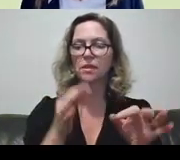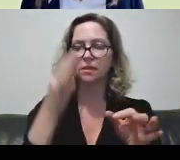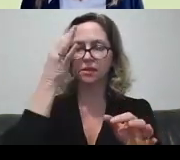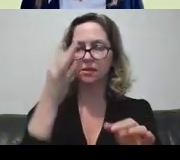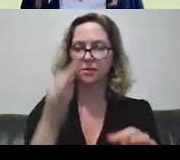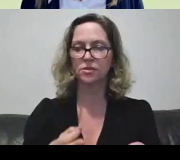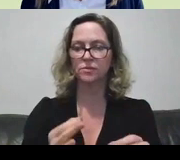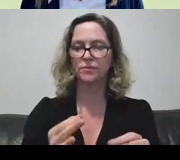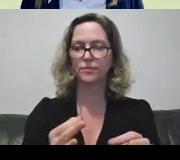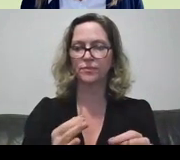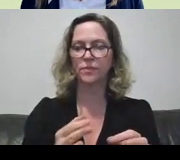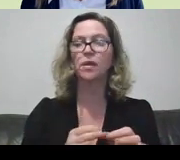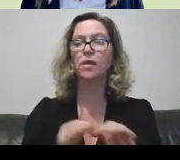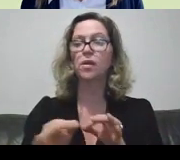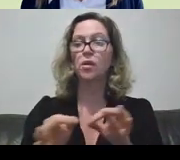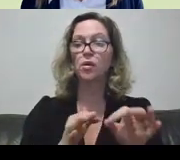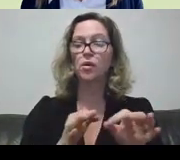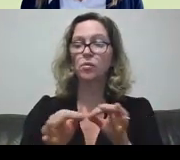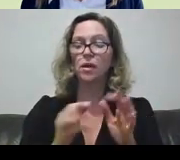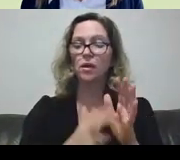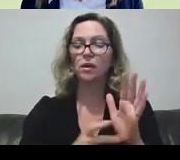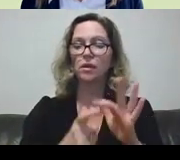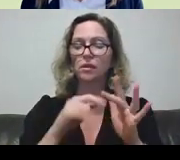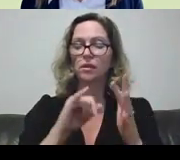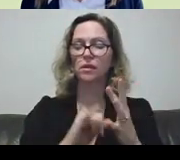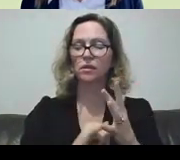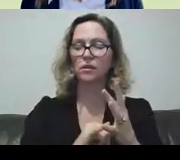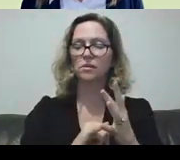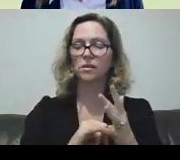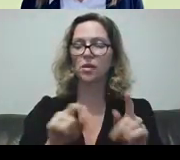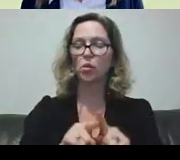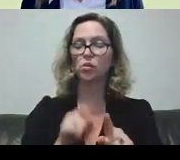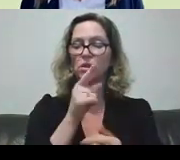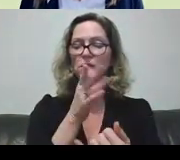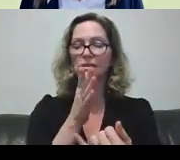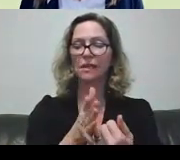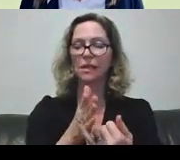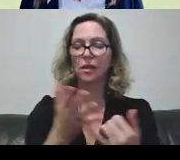planning your NDIS plan including this letter on the portal which you can